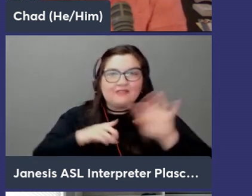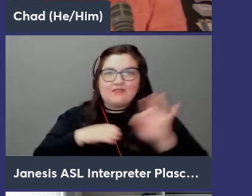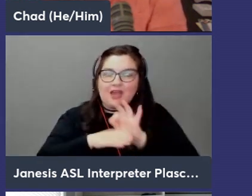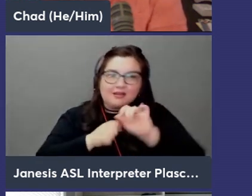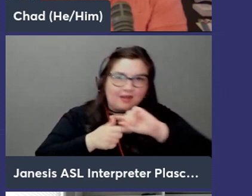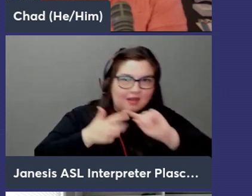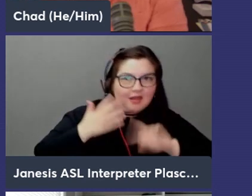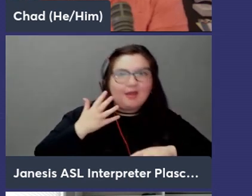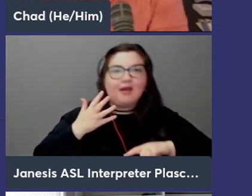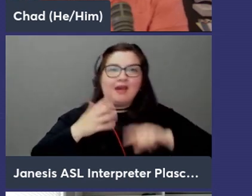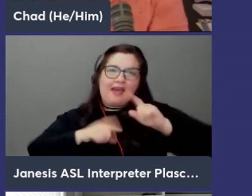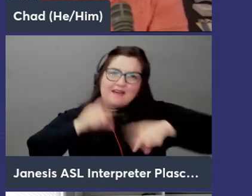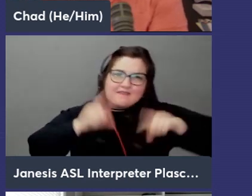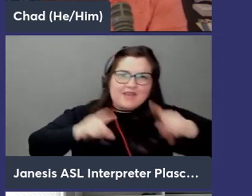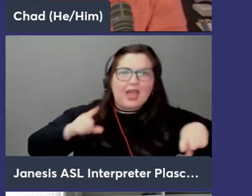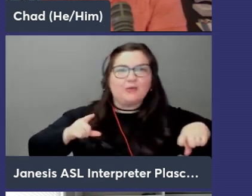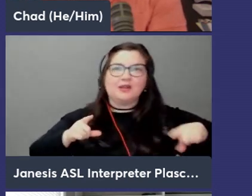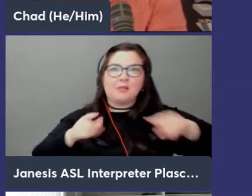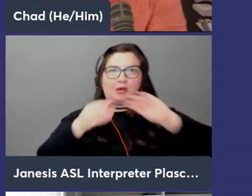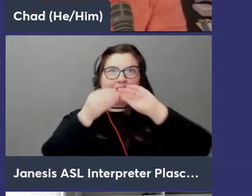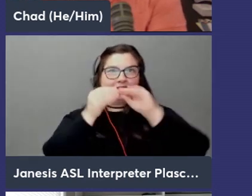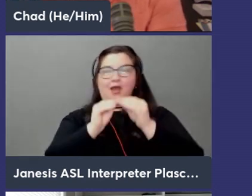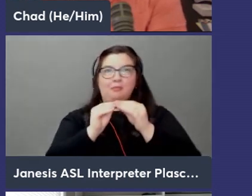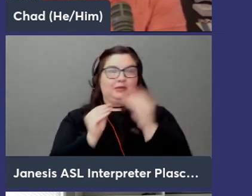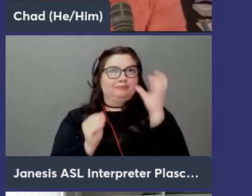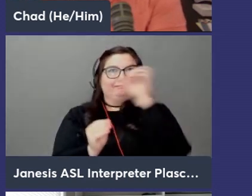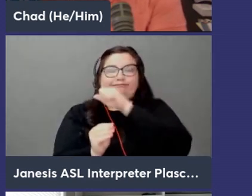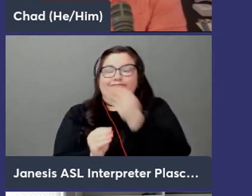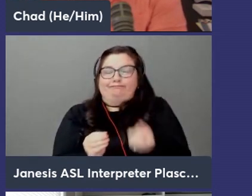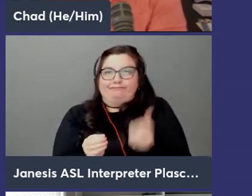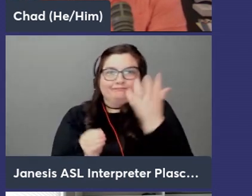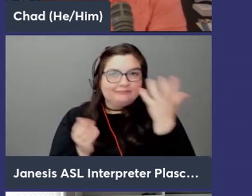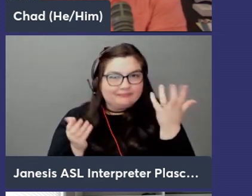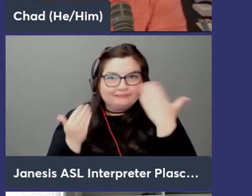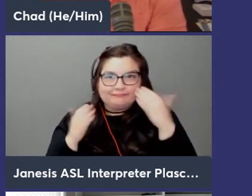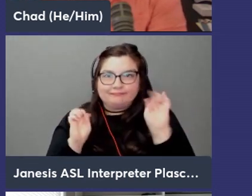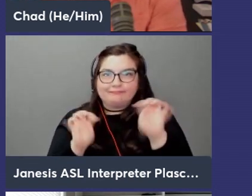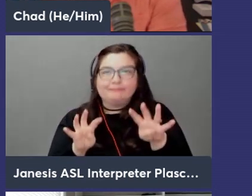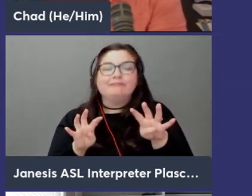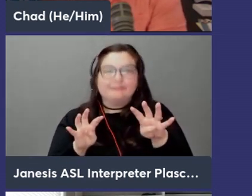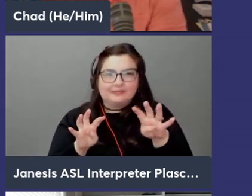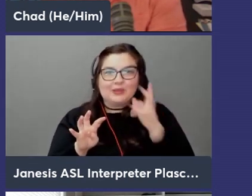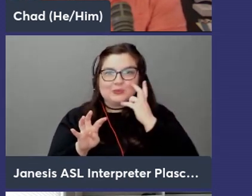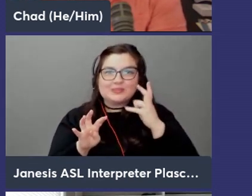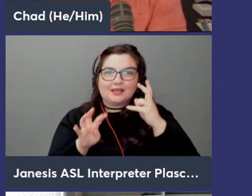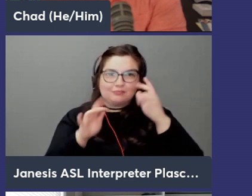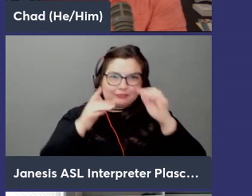or variable numbers of connections. So in this case, this query up here, you'll see it starts to get very long.